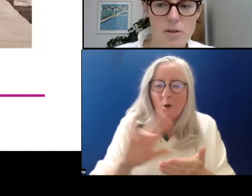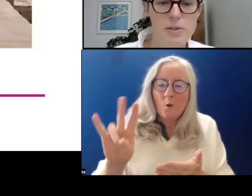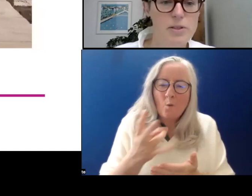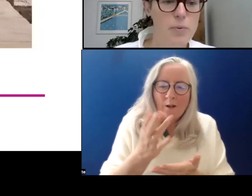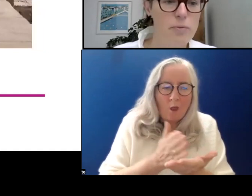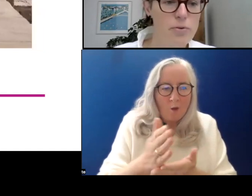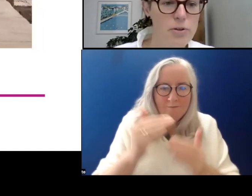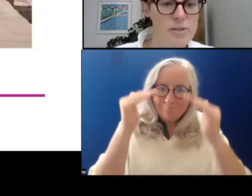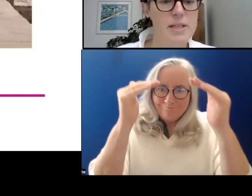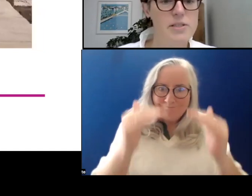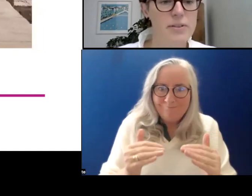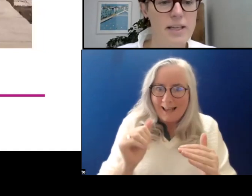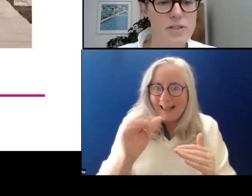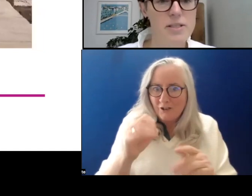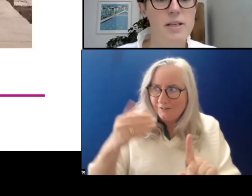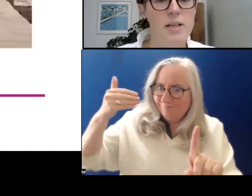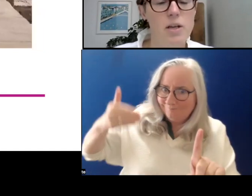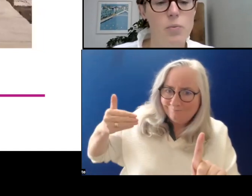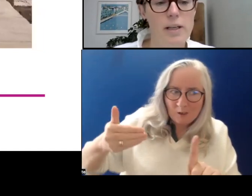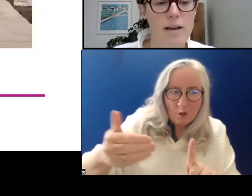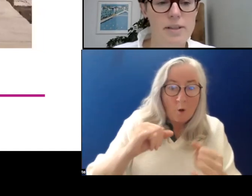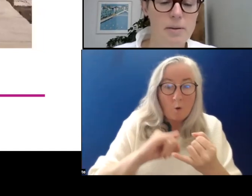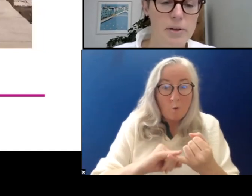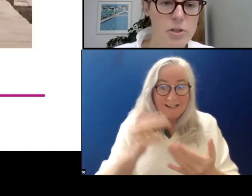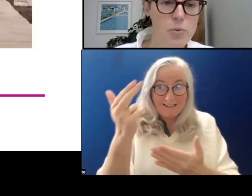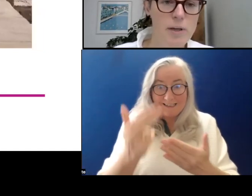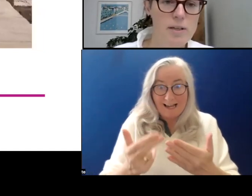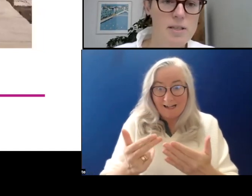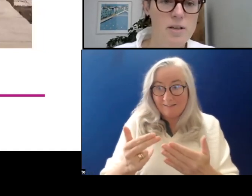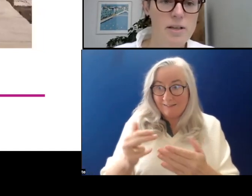we'll do a quick run through of stairs Through the Ages we'll have a think about who we are designing